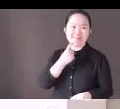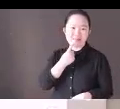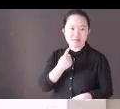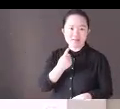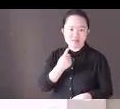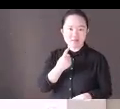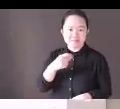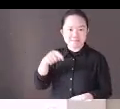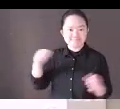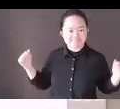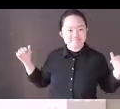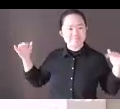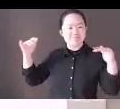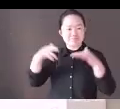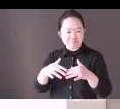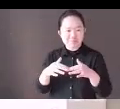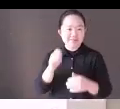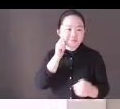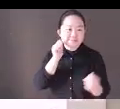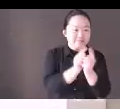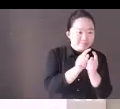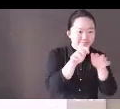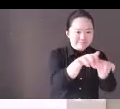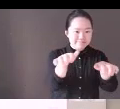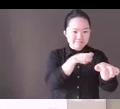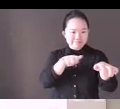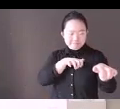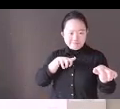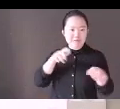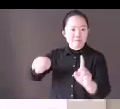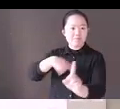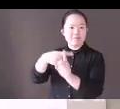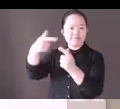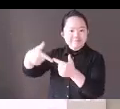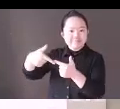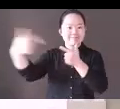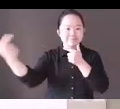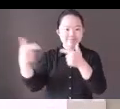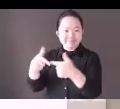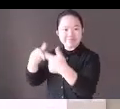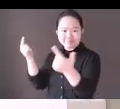after 46 countries I think uh so welcome everyone and we're extremely happy to to have you here with